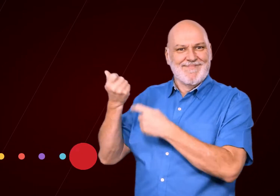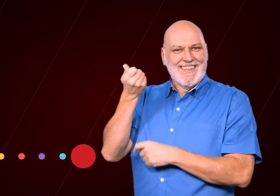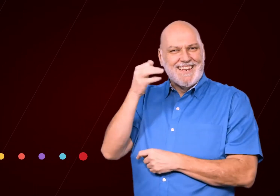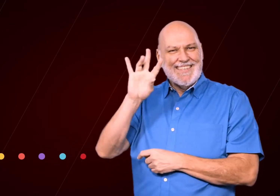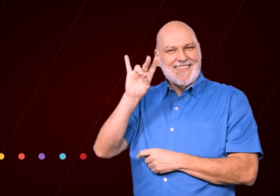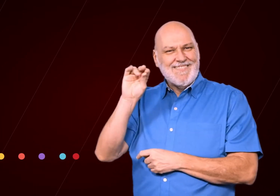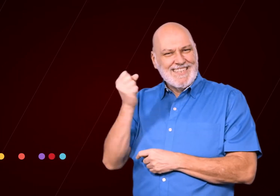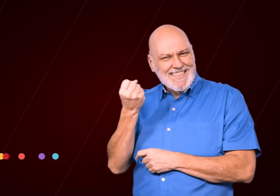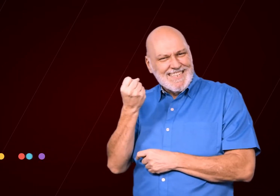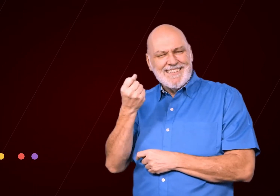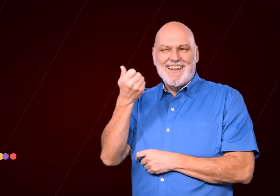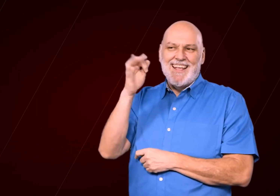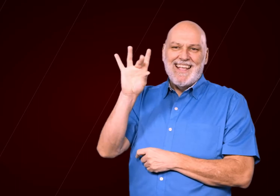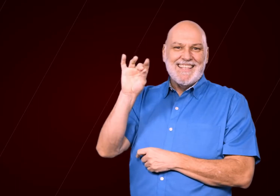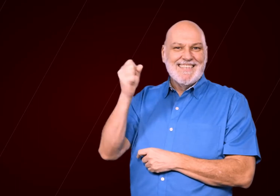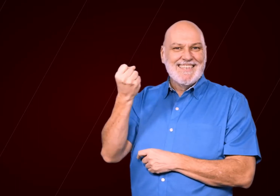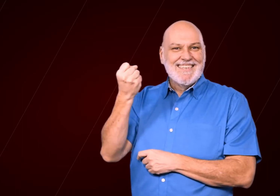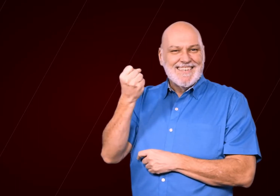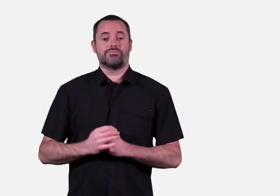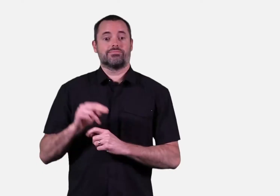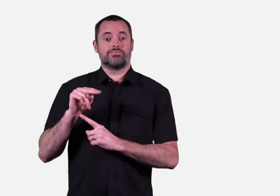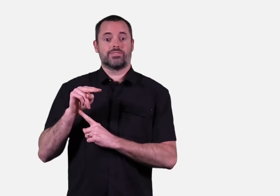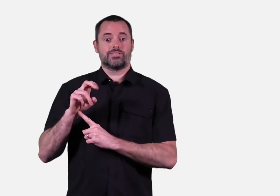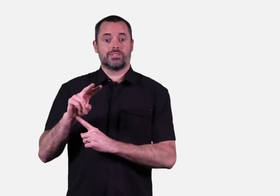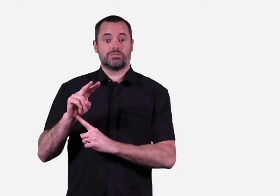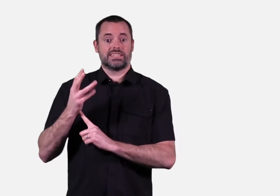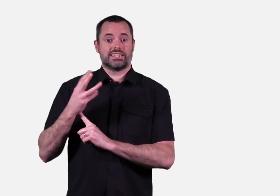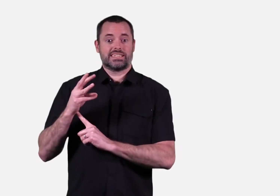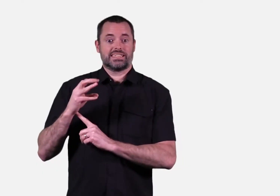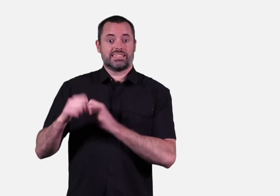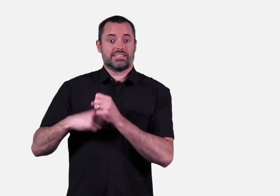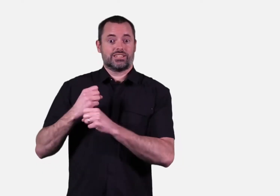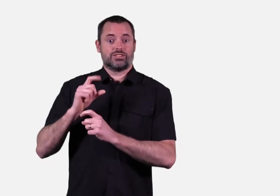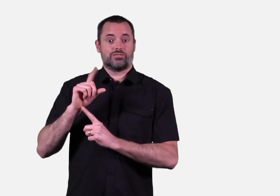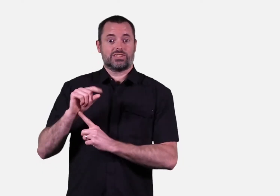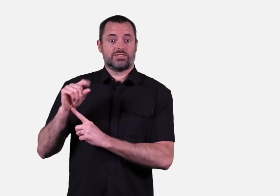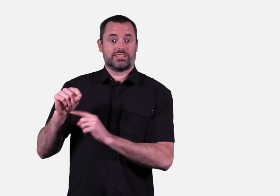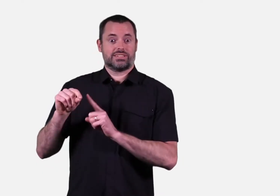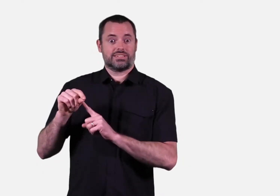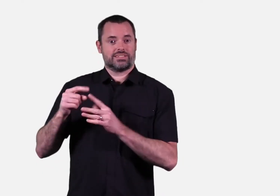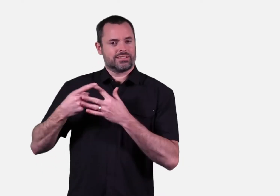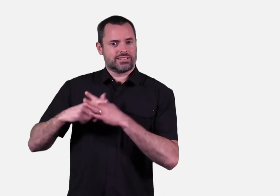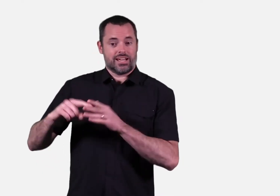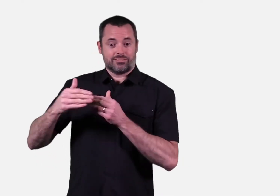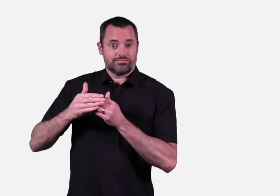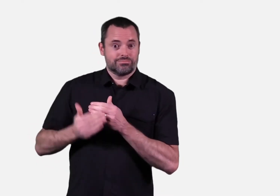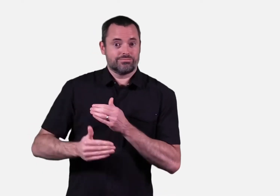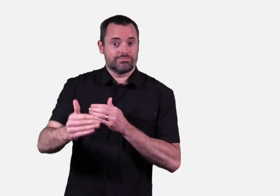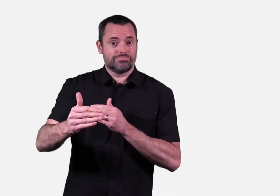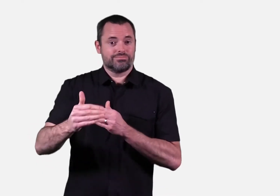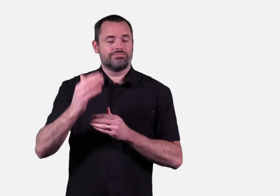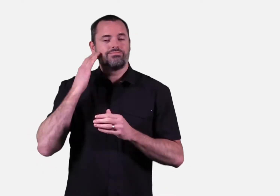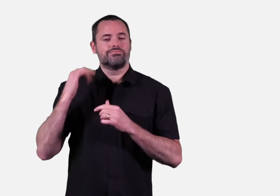in the 1970’s and 1980’s. [CHSITS]: November 16, 2020, Ontario Interpreting Services (OIS)